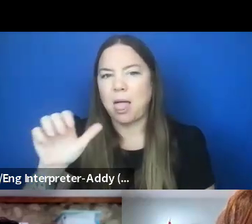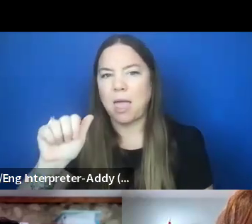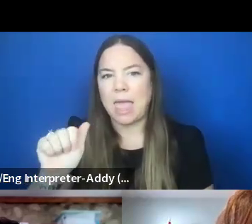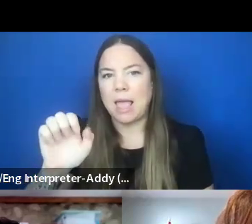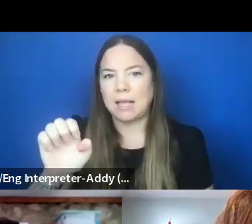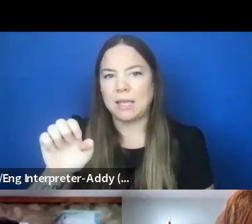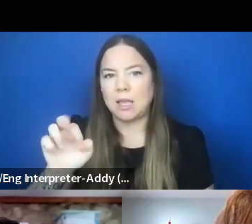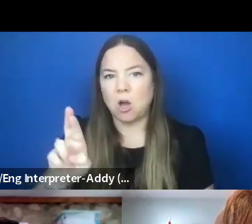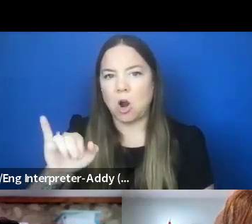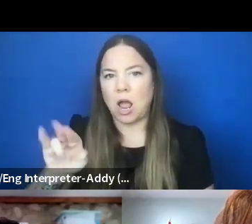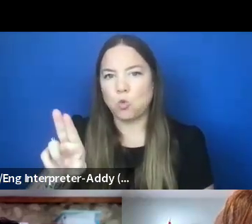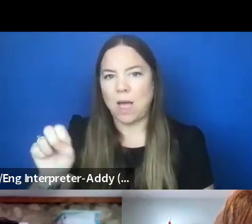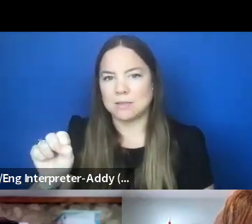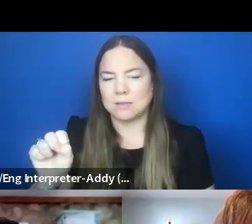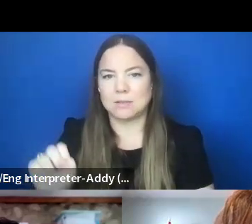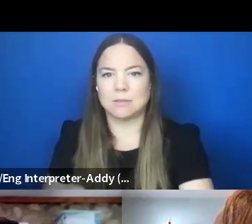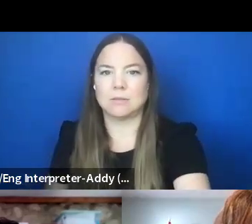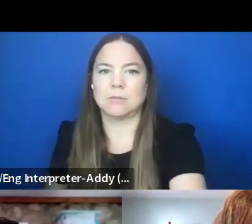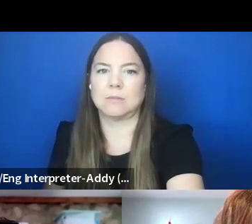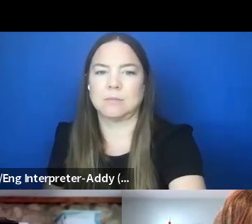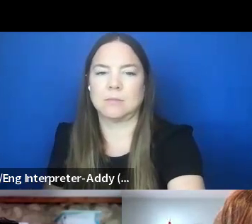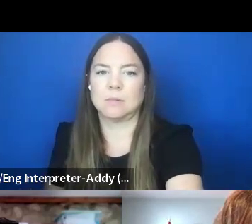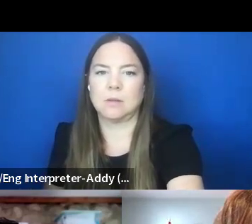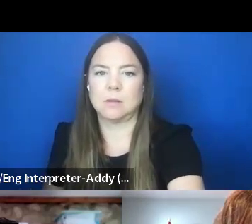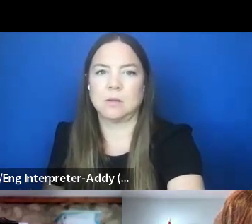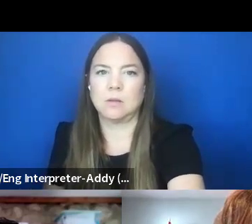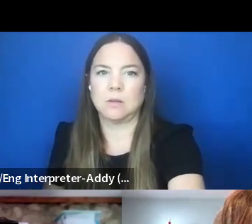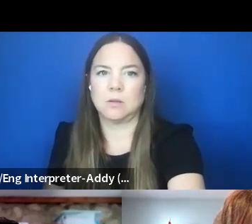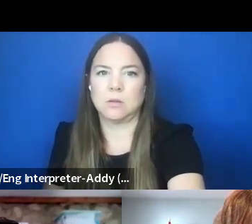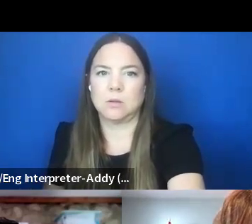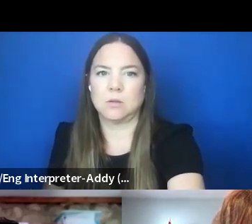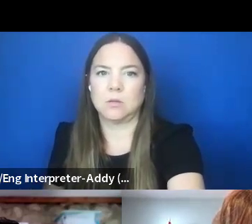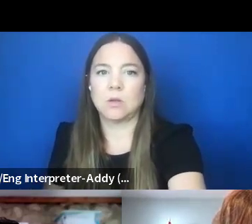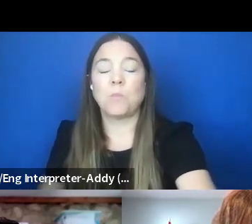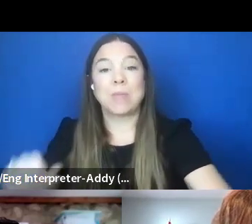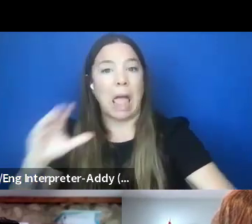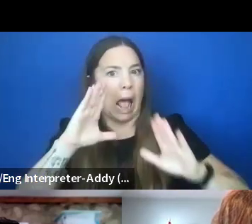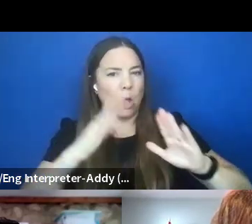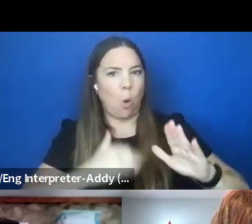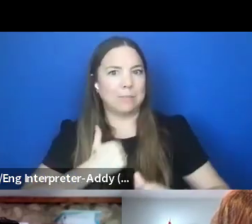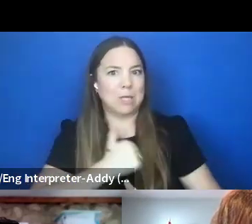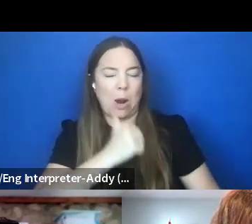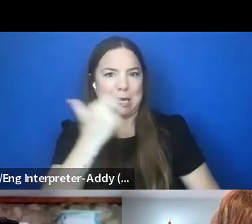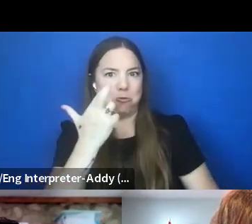Don Dew: that. Don Dew: Well, areas, if you want to. Aerius Franklin: Oh, I'm sorry I didn't know you were talking to me, Dan. How are you doing.